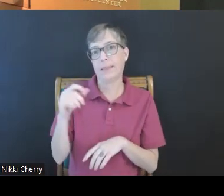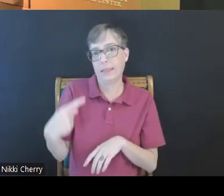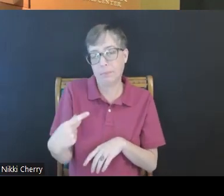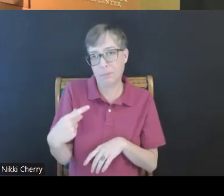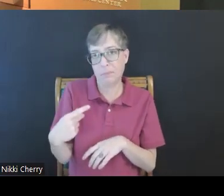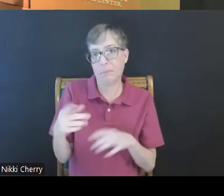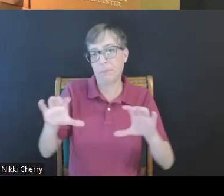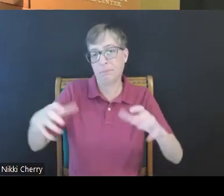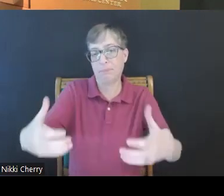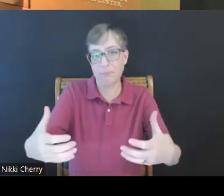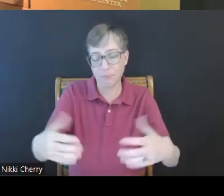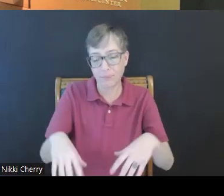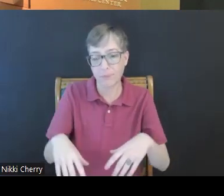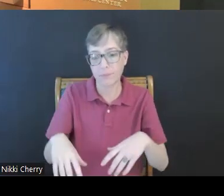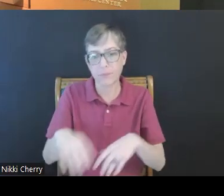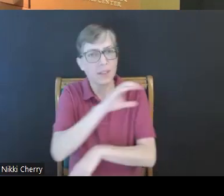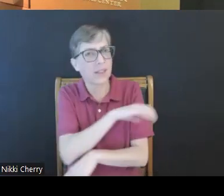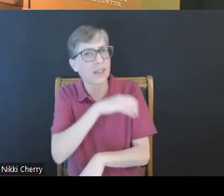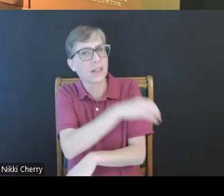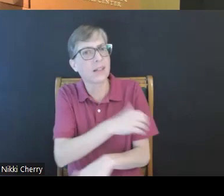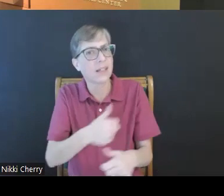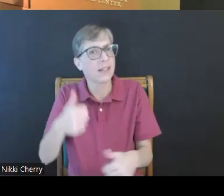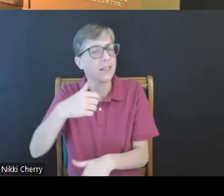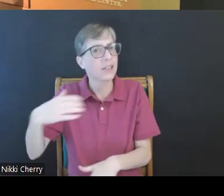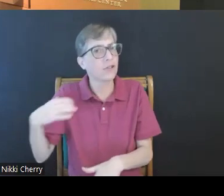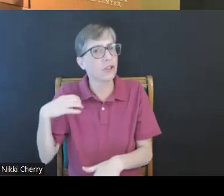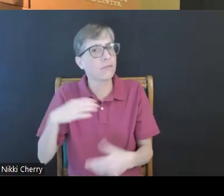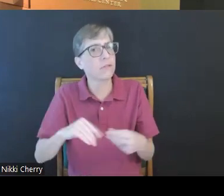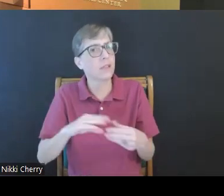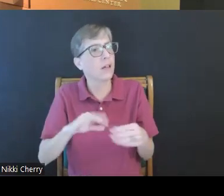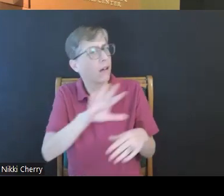the clinic Chief said hey hey don't knock this dermatologist so we actually have a dermatologist